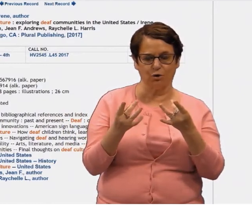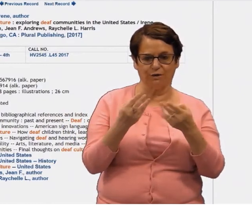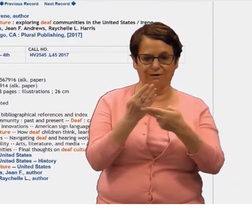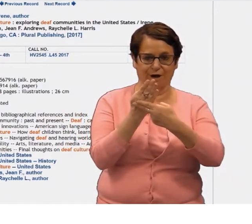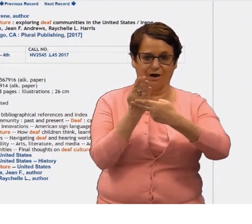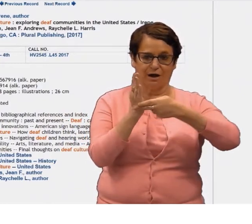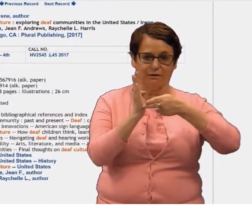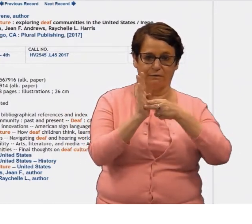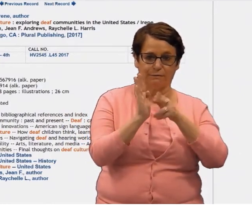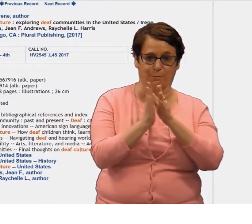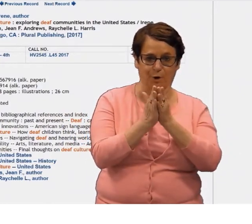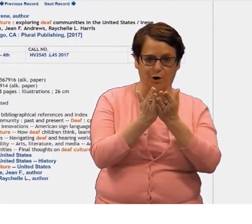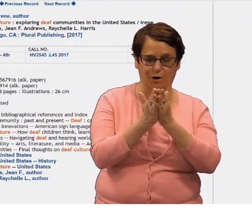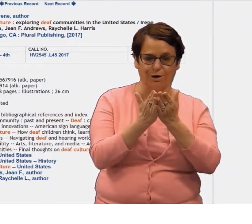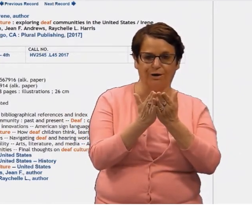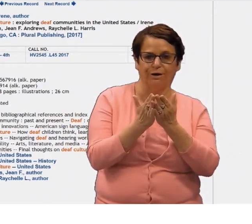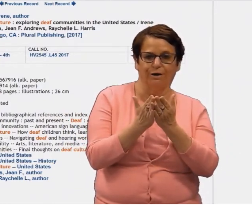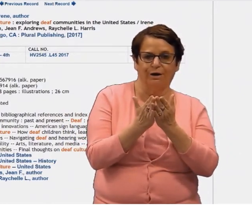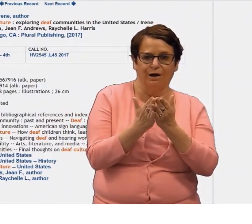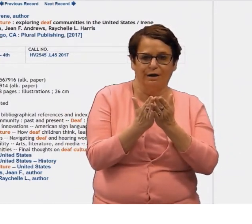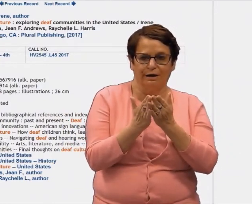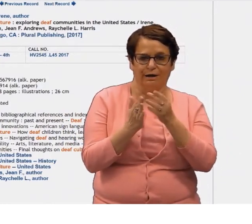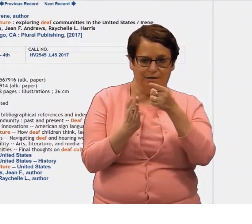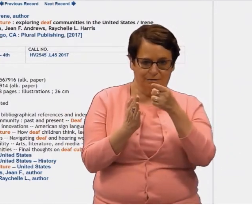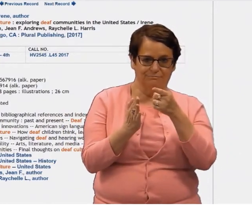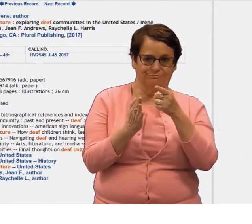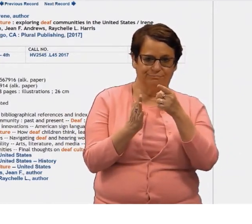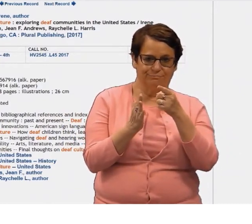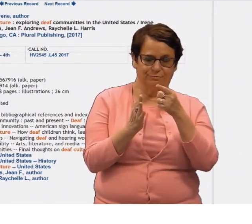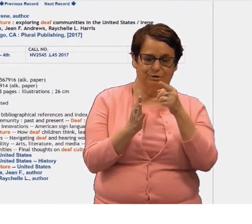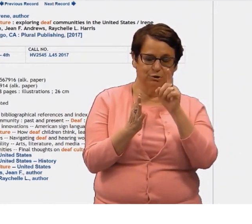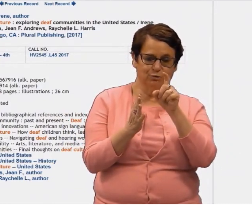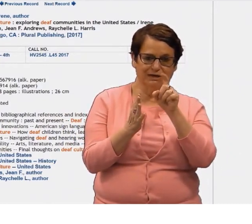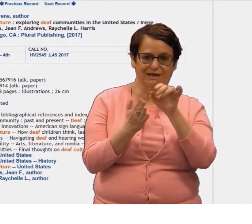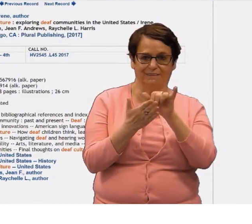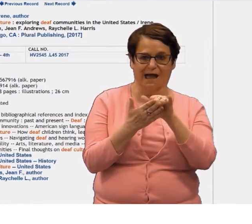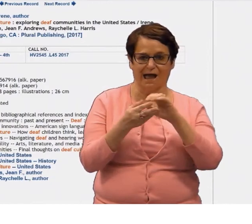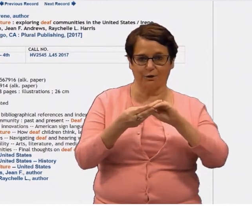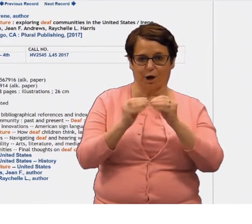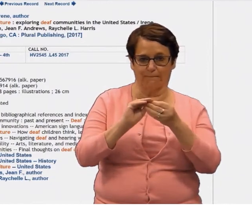and you see the call number it's on a white sticker